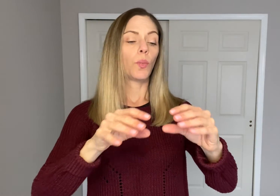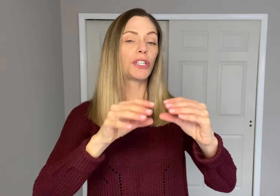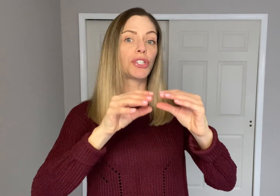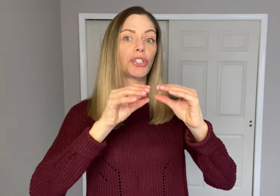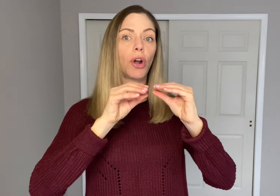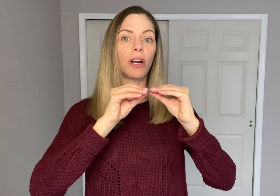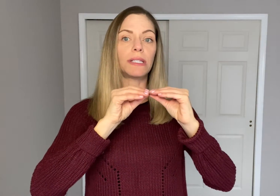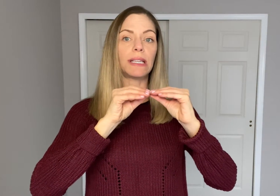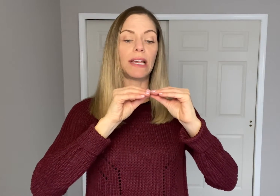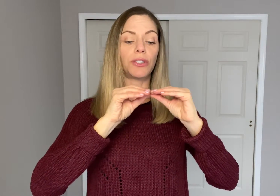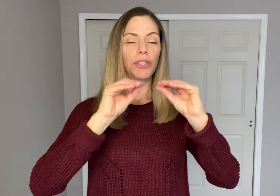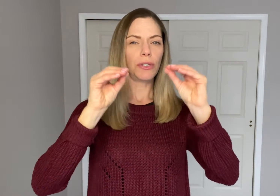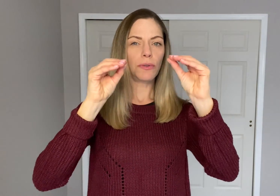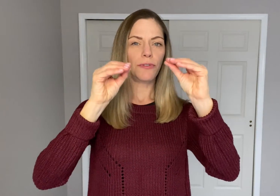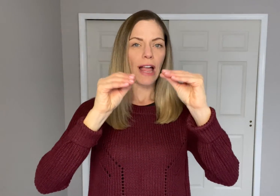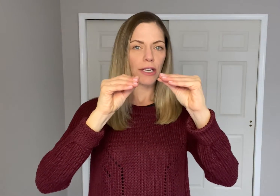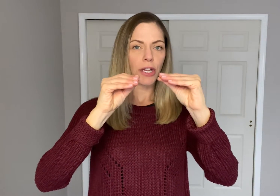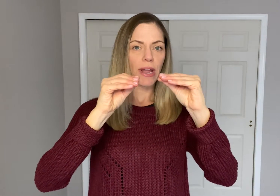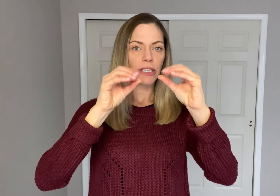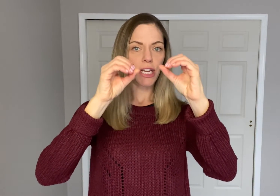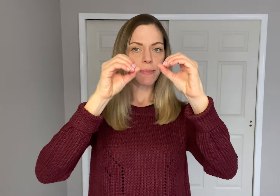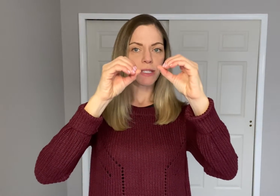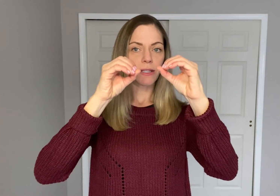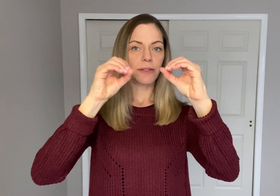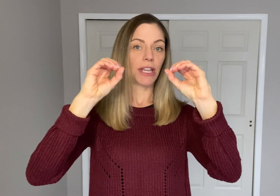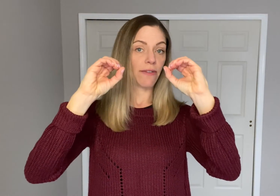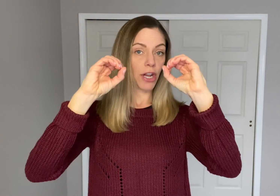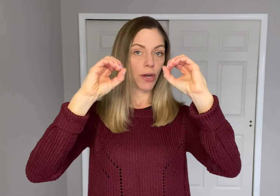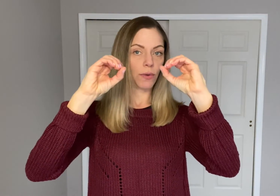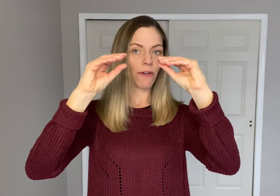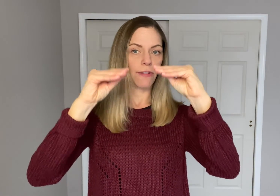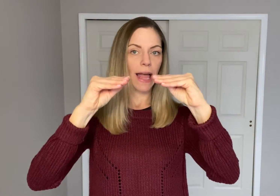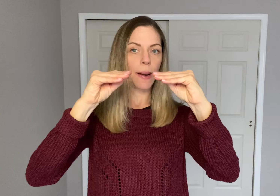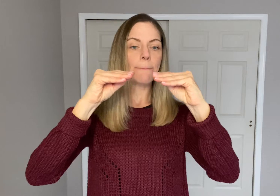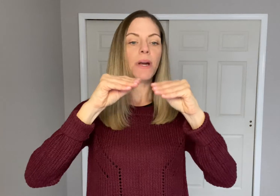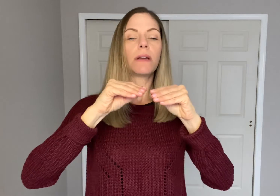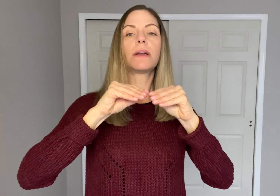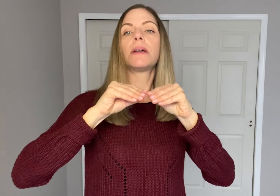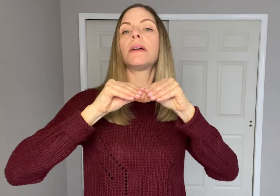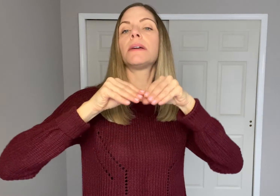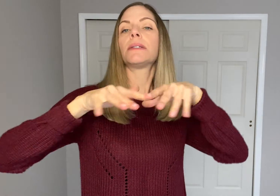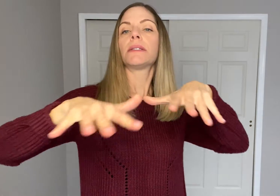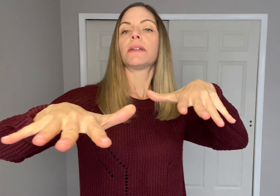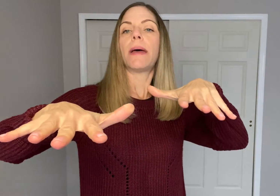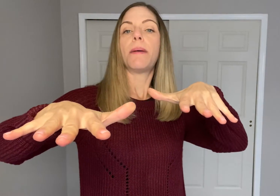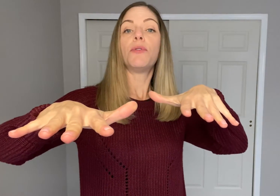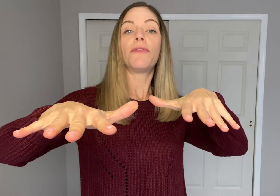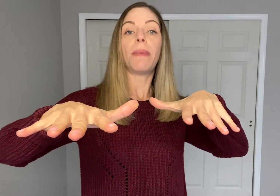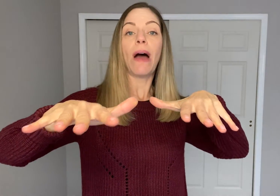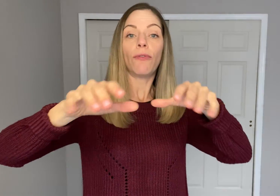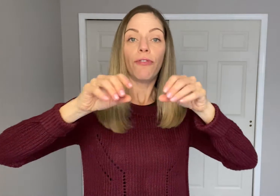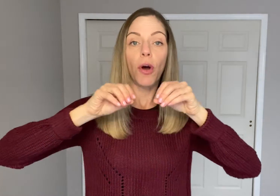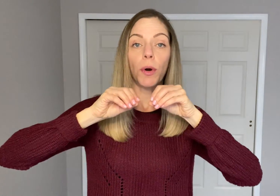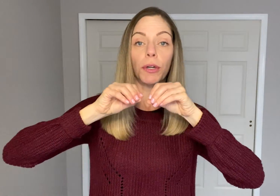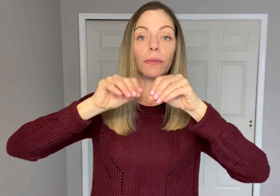Which starts as two flattened (letter) "O" handshapes. So you have an "O" flatten them and then move them out and forward